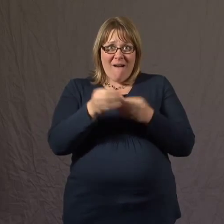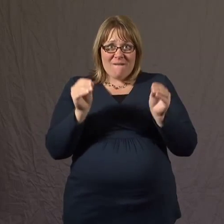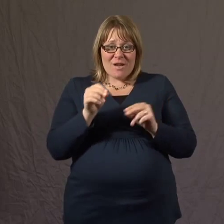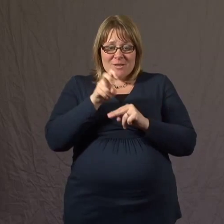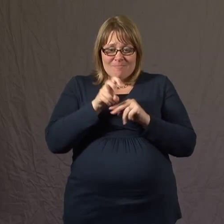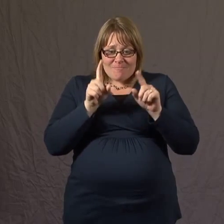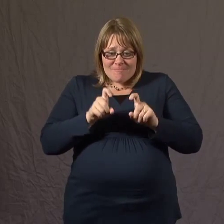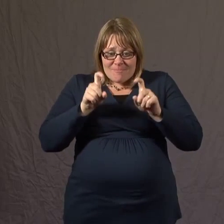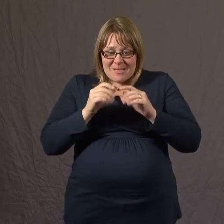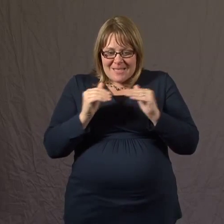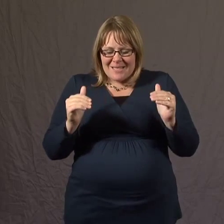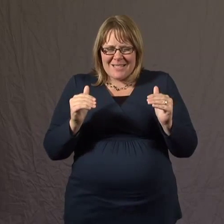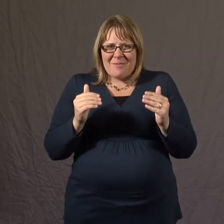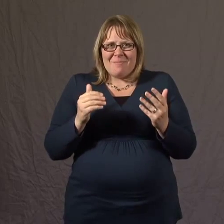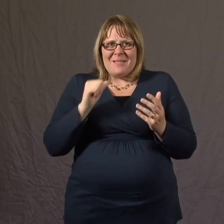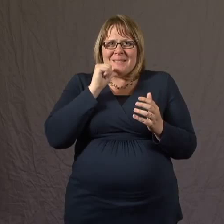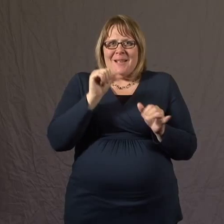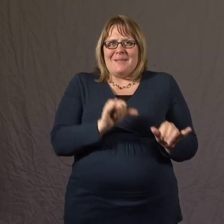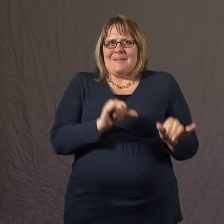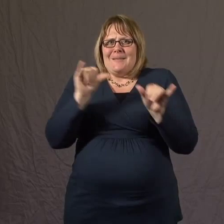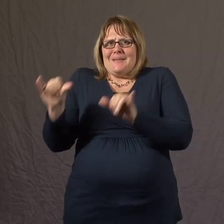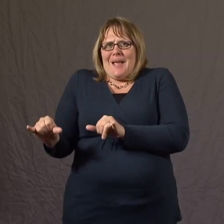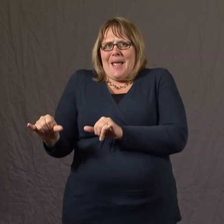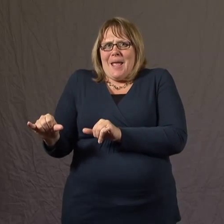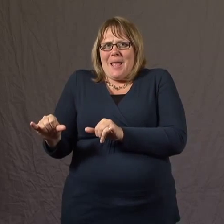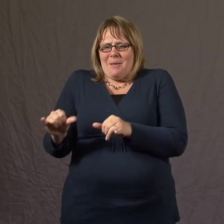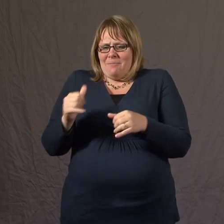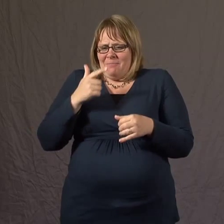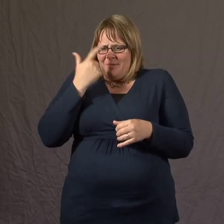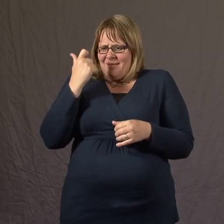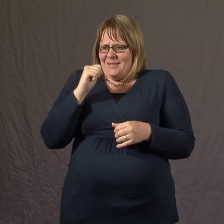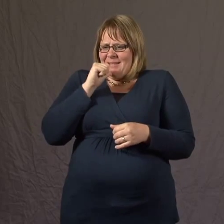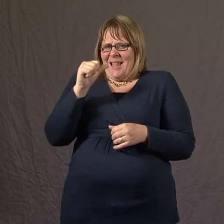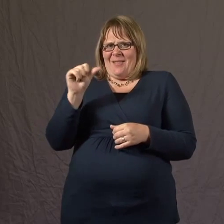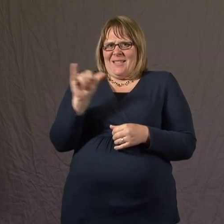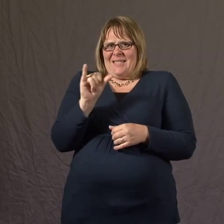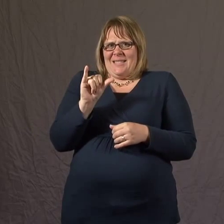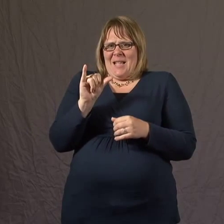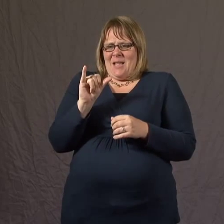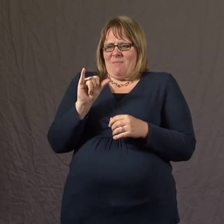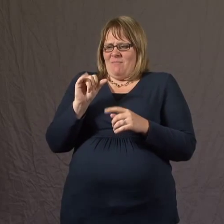occurred. If you are trying to test the system in your office, it’s simply not going to